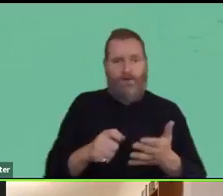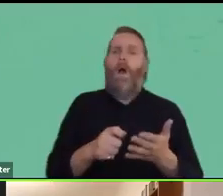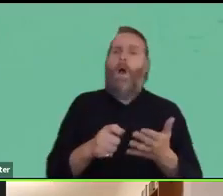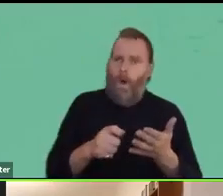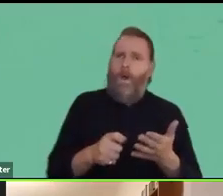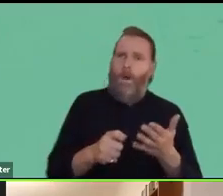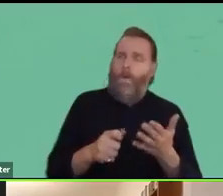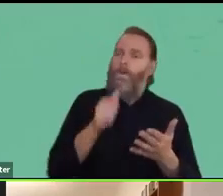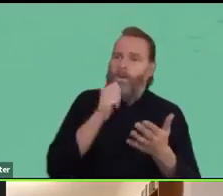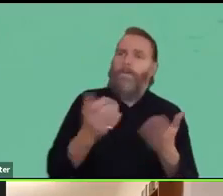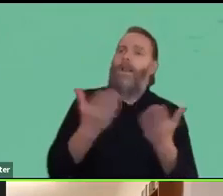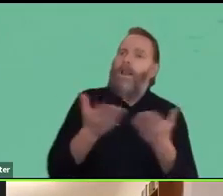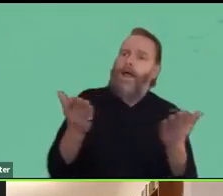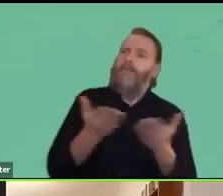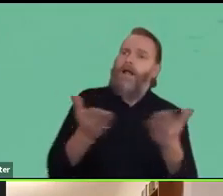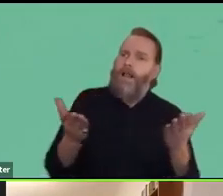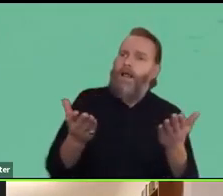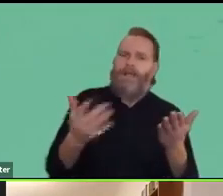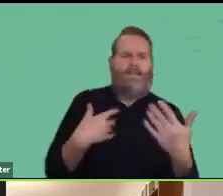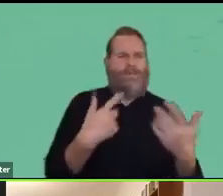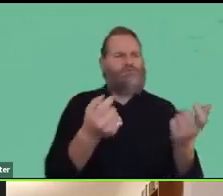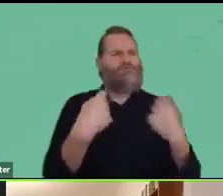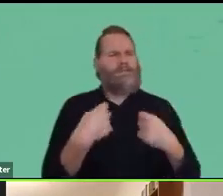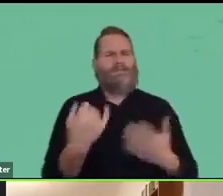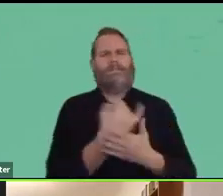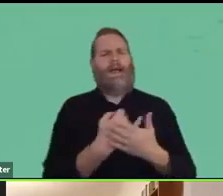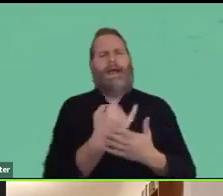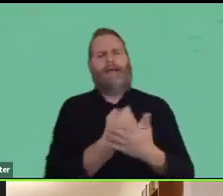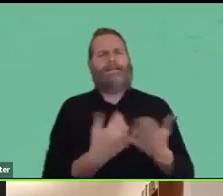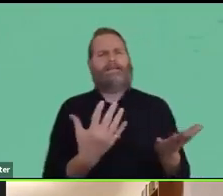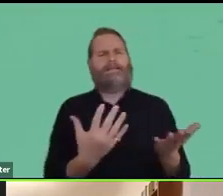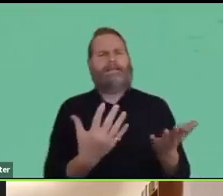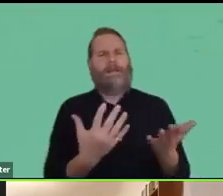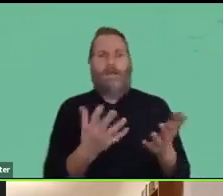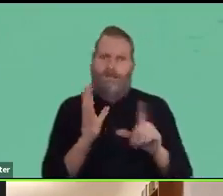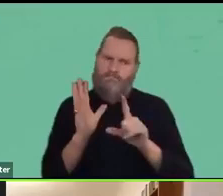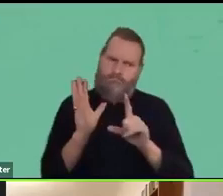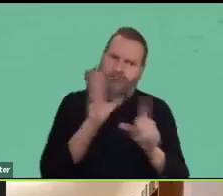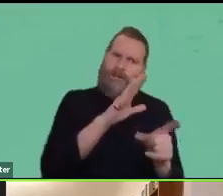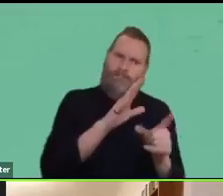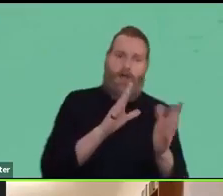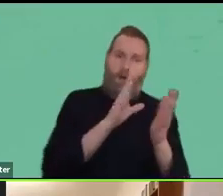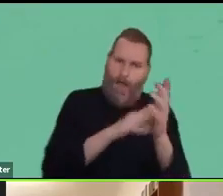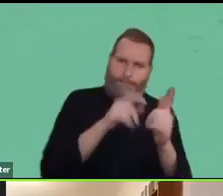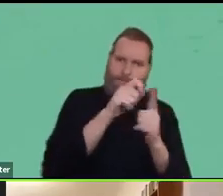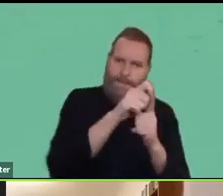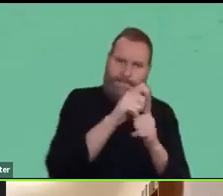and this is their thanks so we want pressure on MPs and we also want to lobby